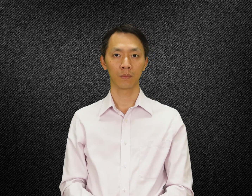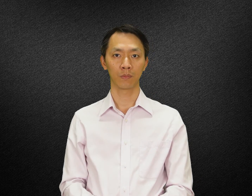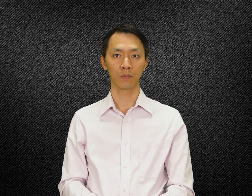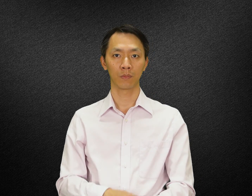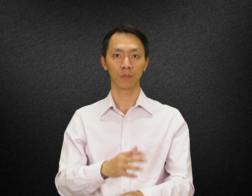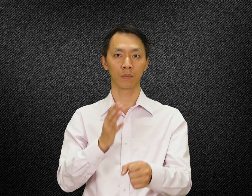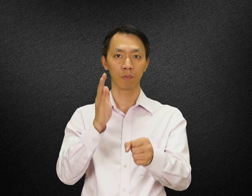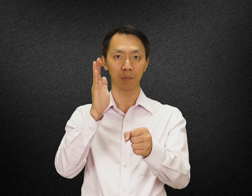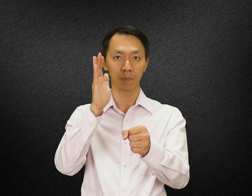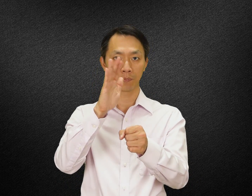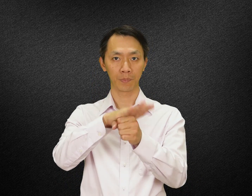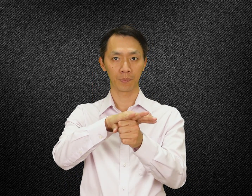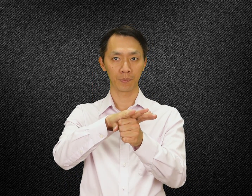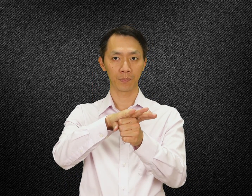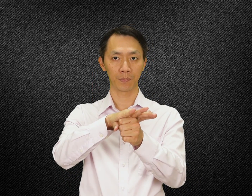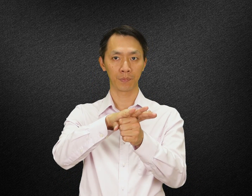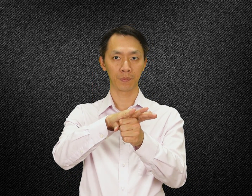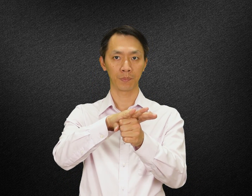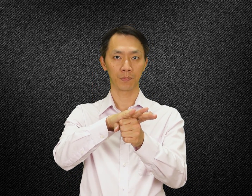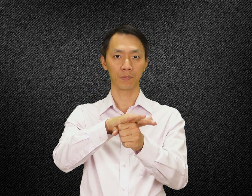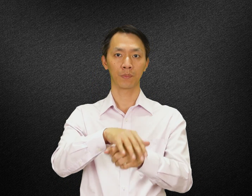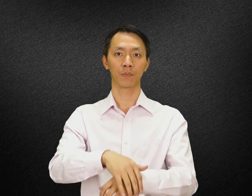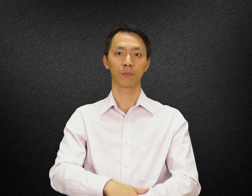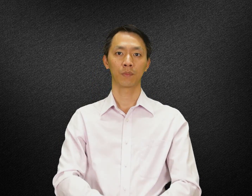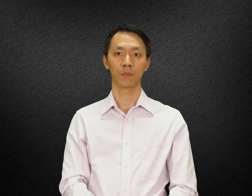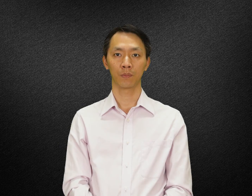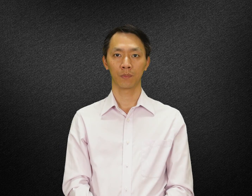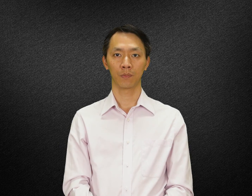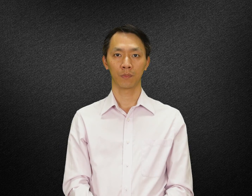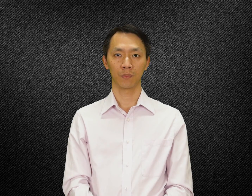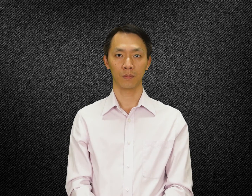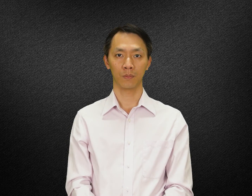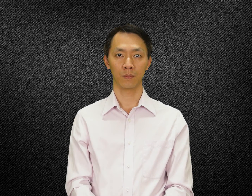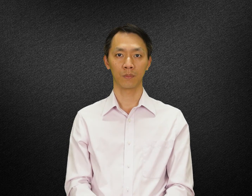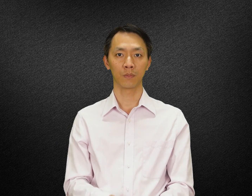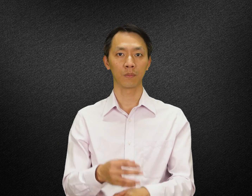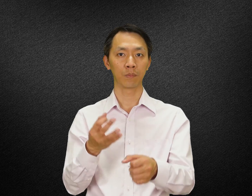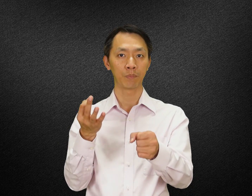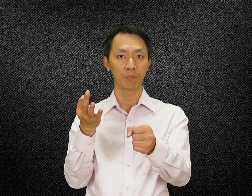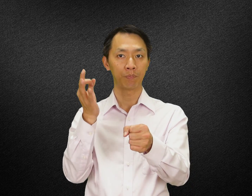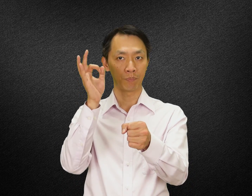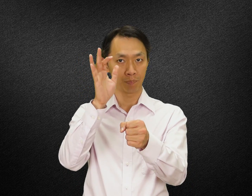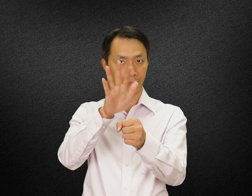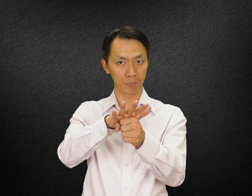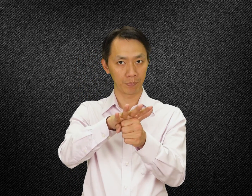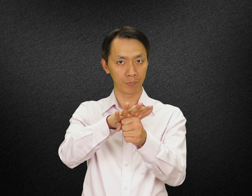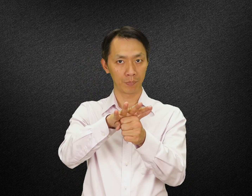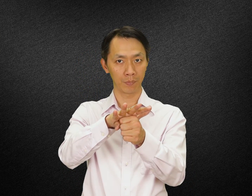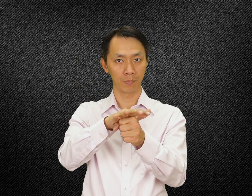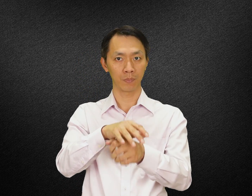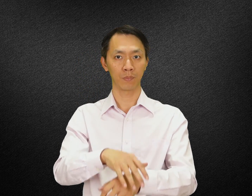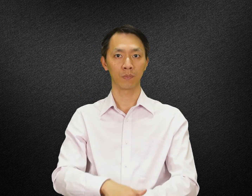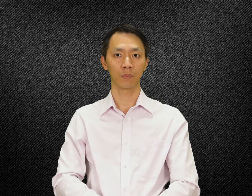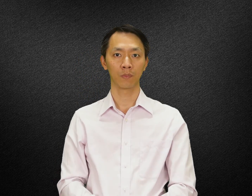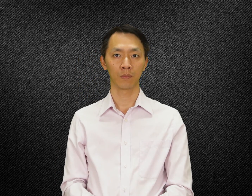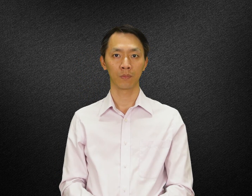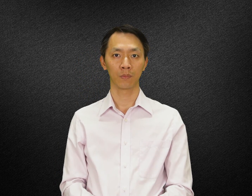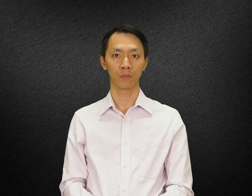complement subsidy